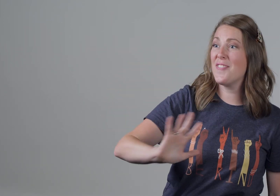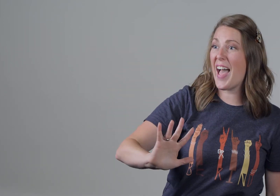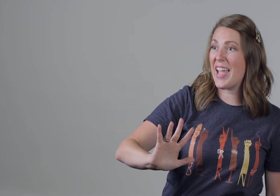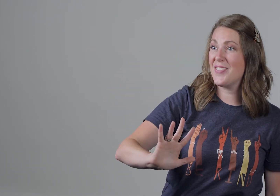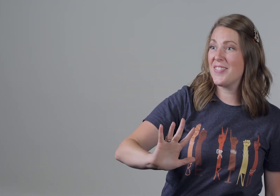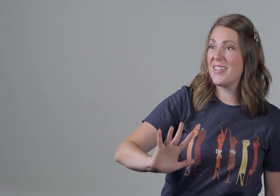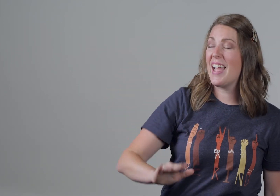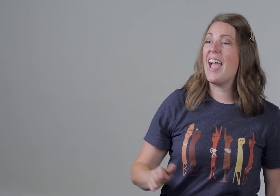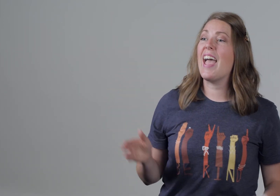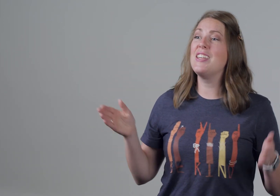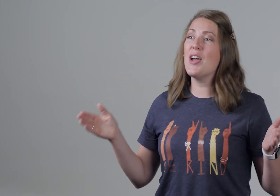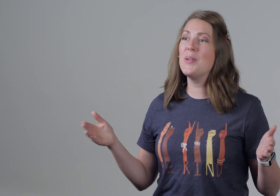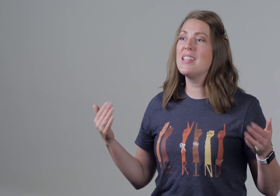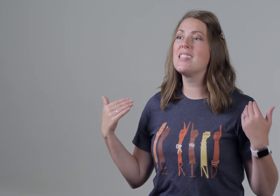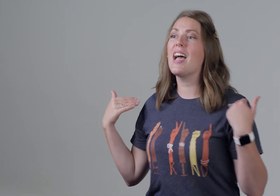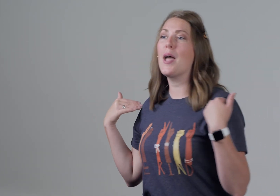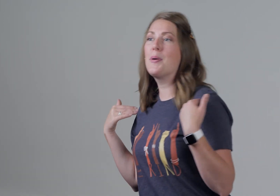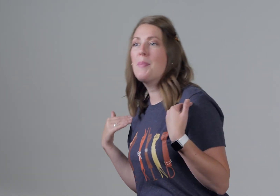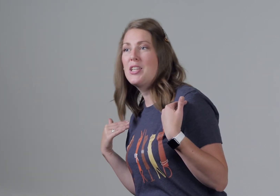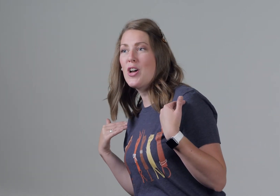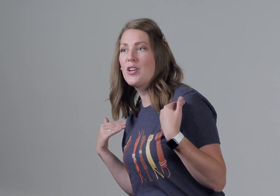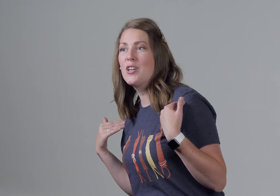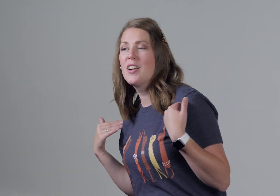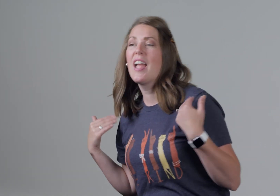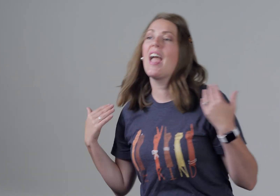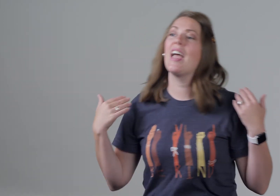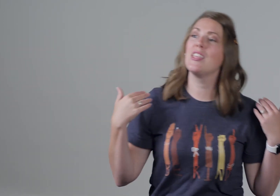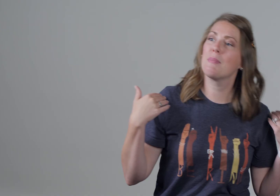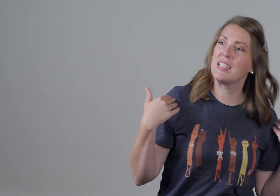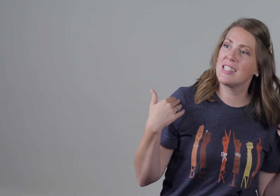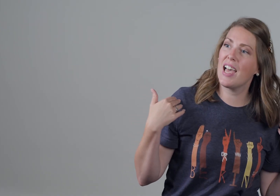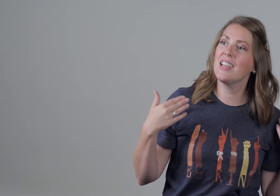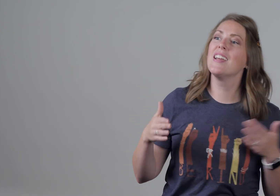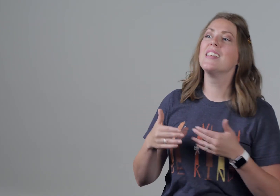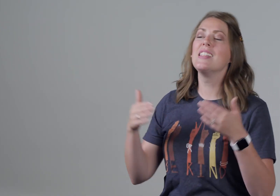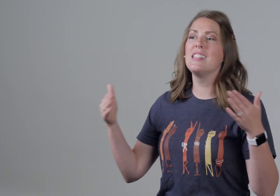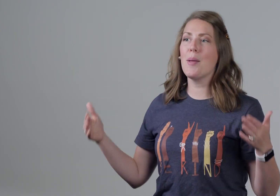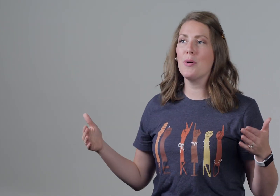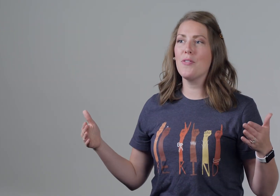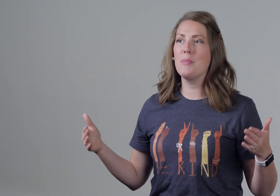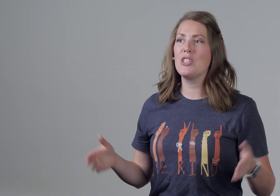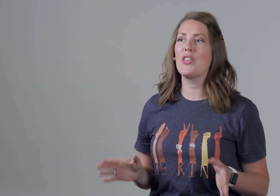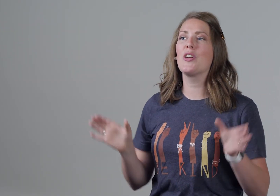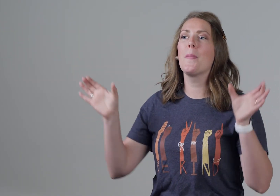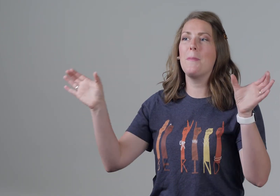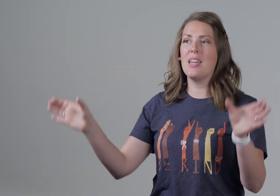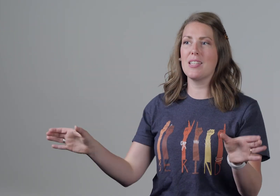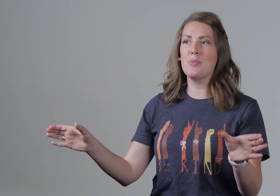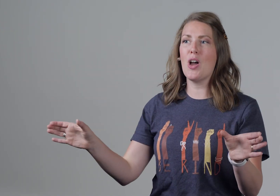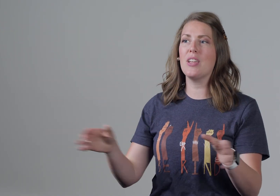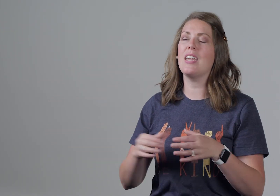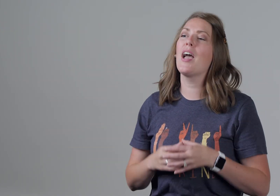five and noticed I put my daughter and then my son separate from each other because I'm talking